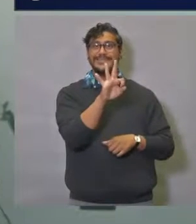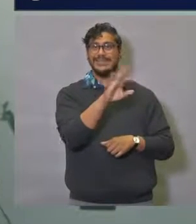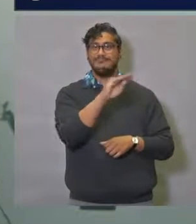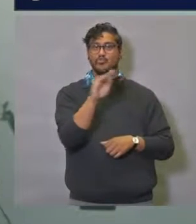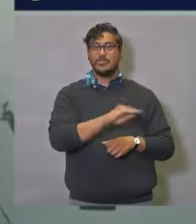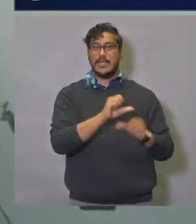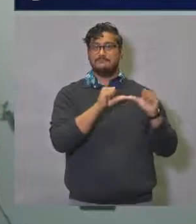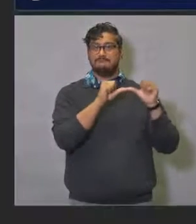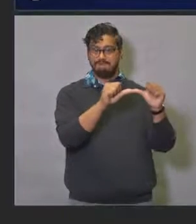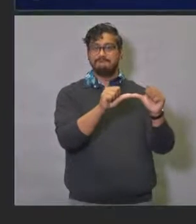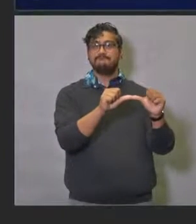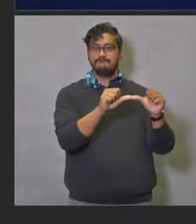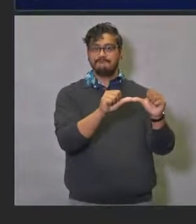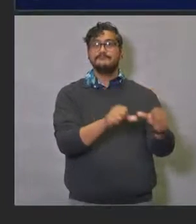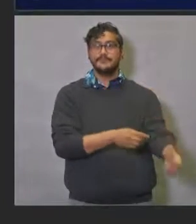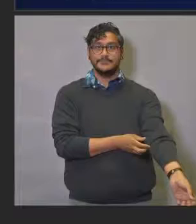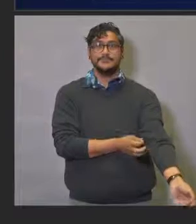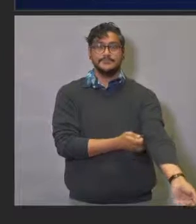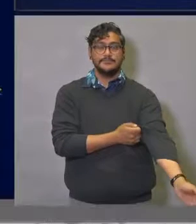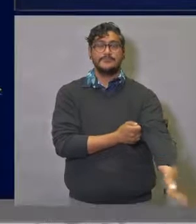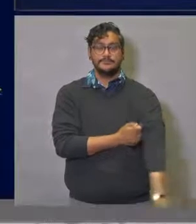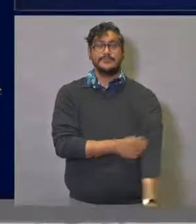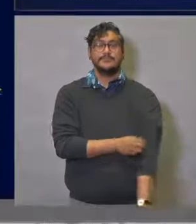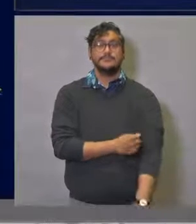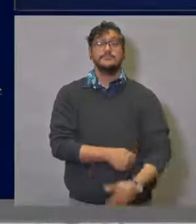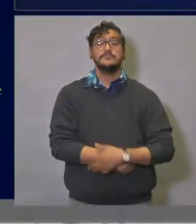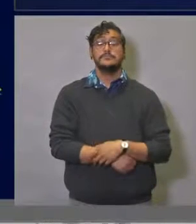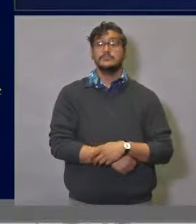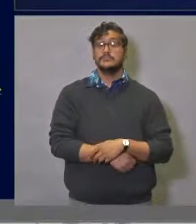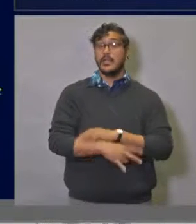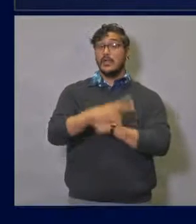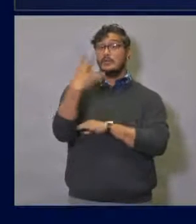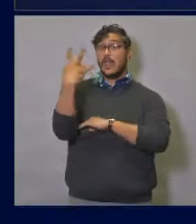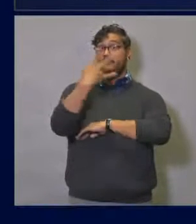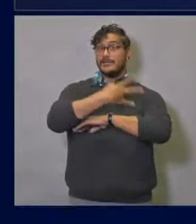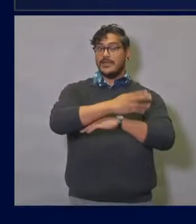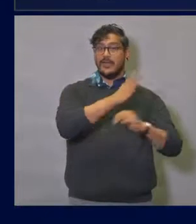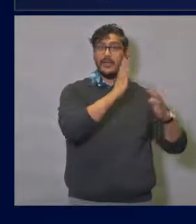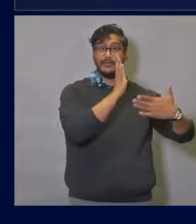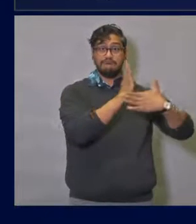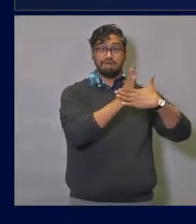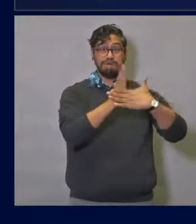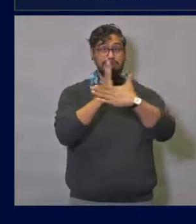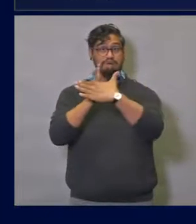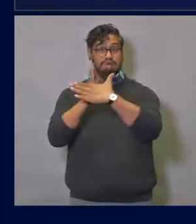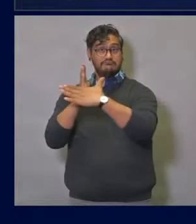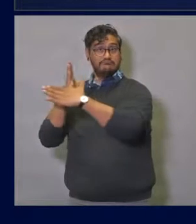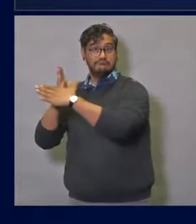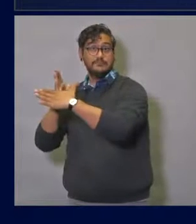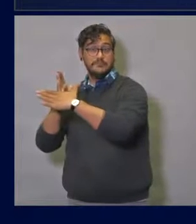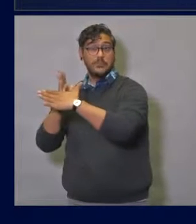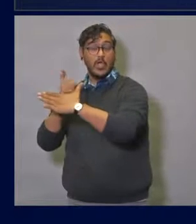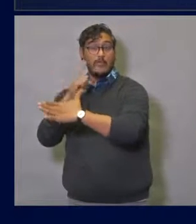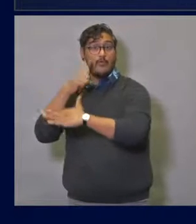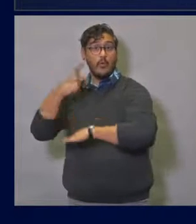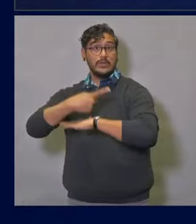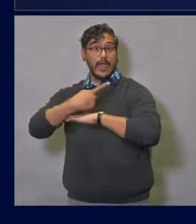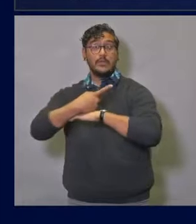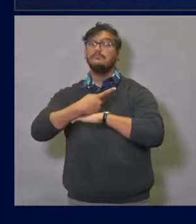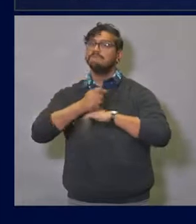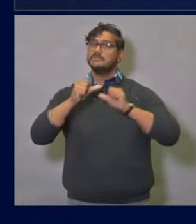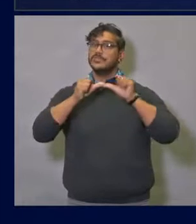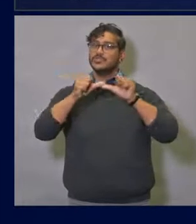REMAINS AT 19%.